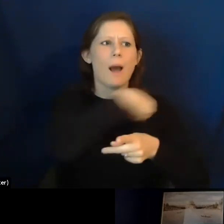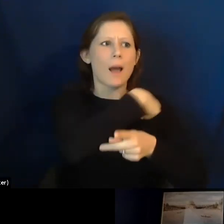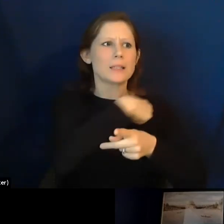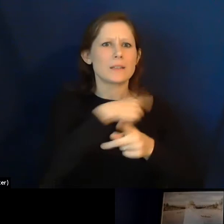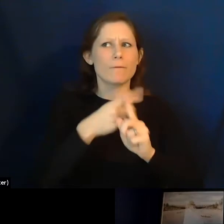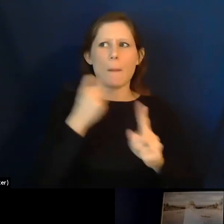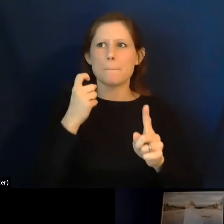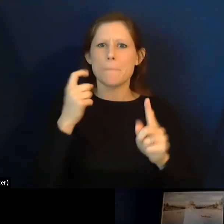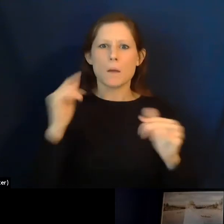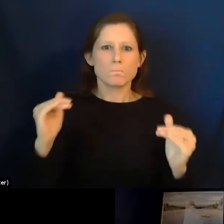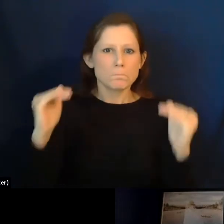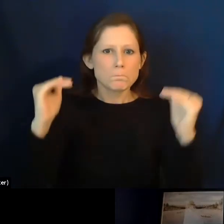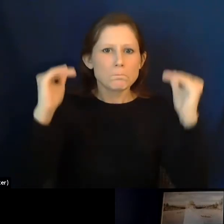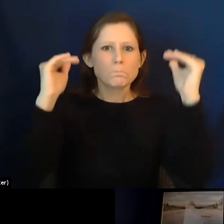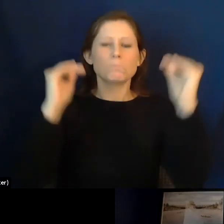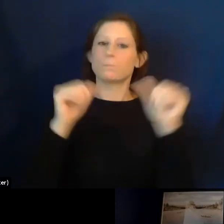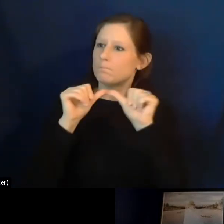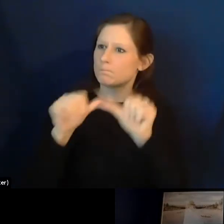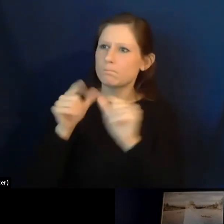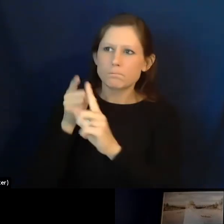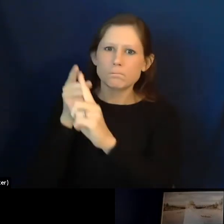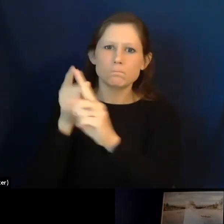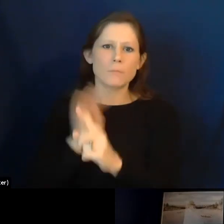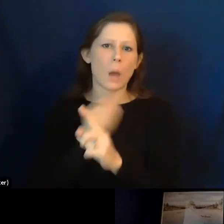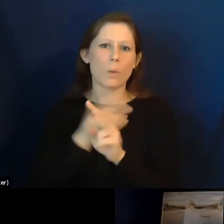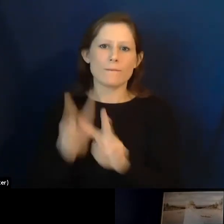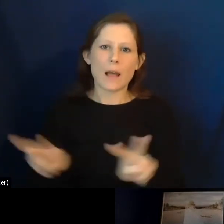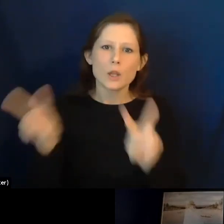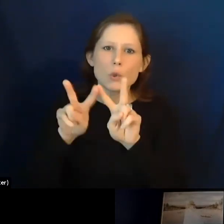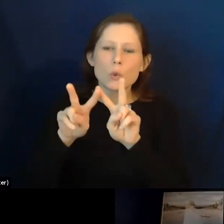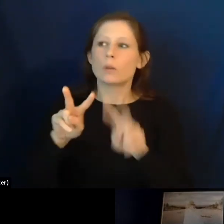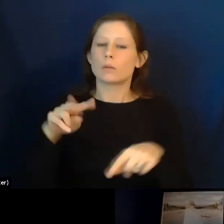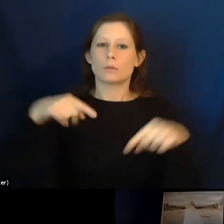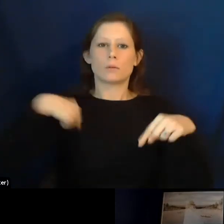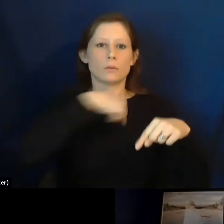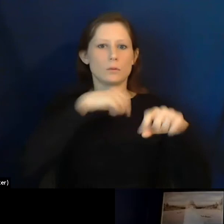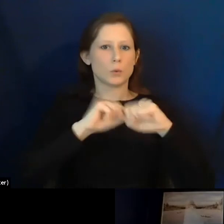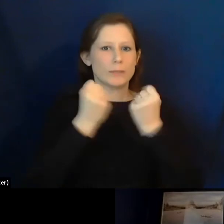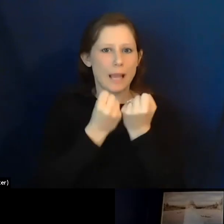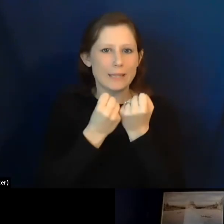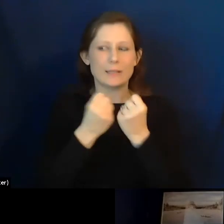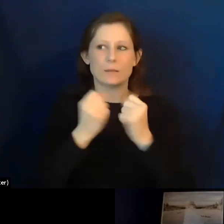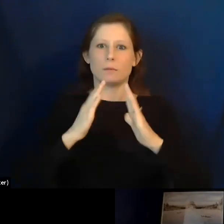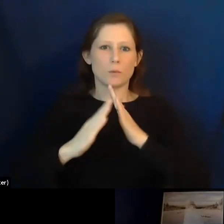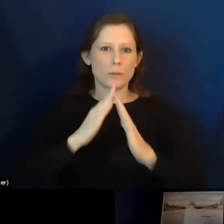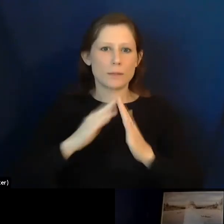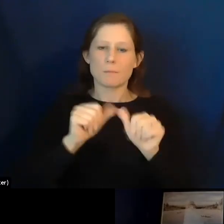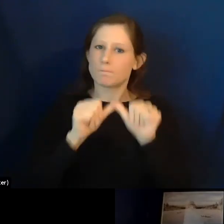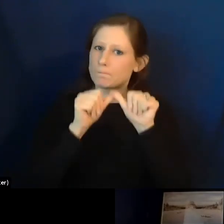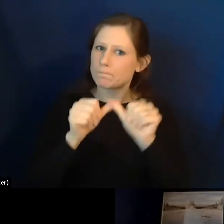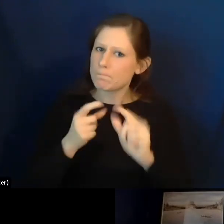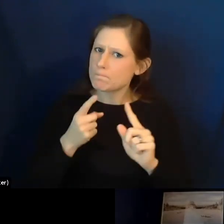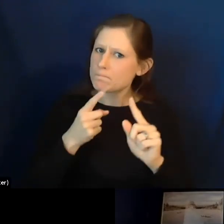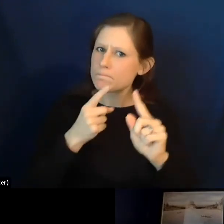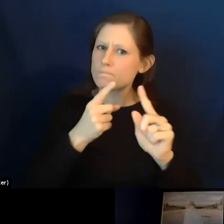our values as as a society and as a community, you know, particularly in the arts and and